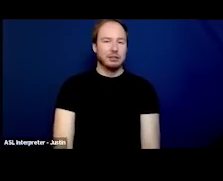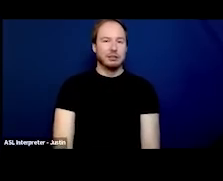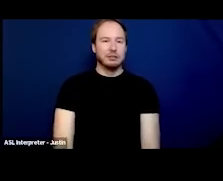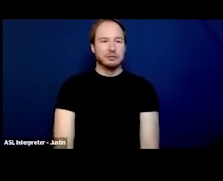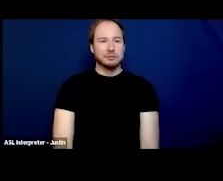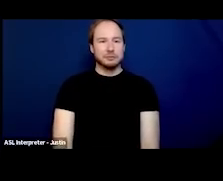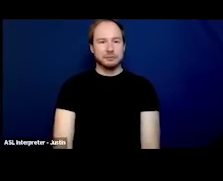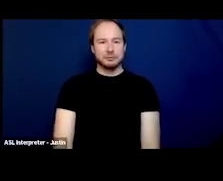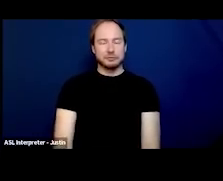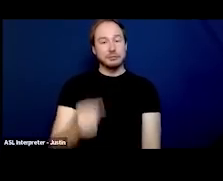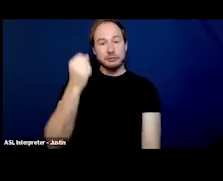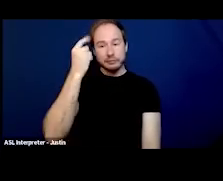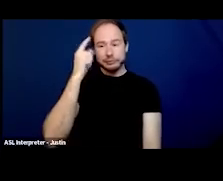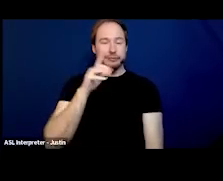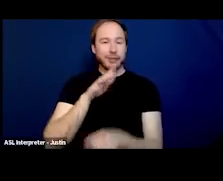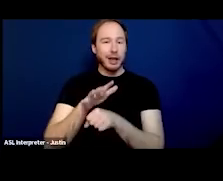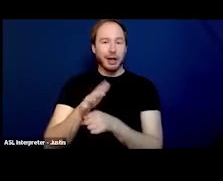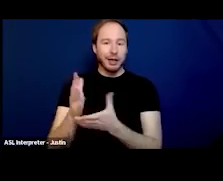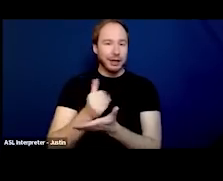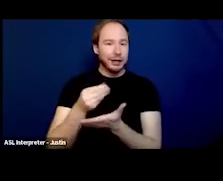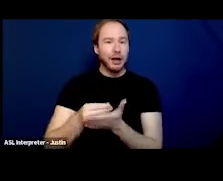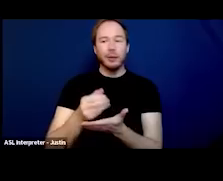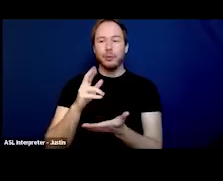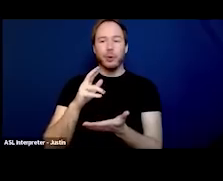But lack of income or financial benefits like SSI,